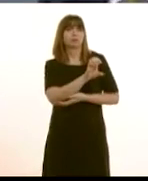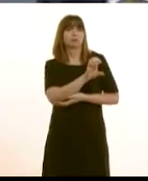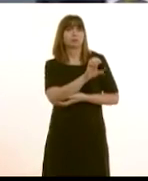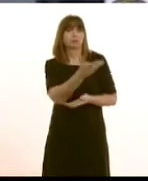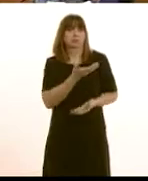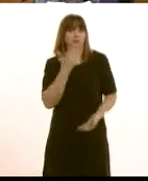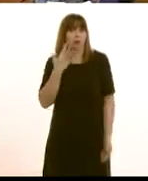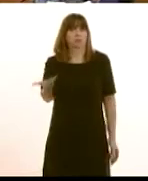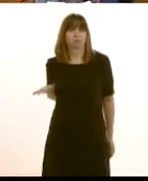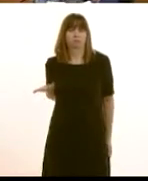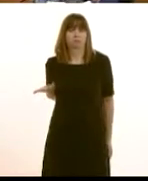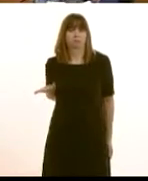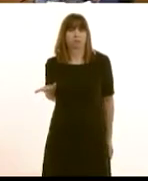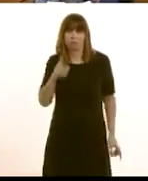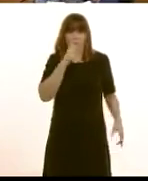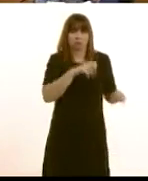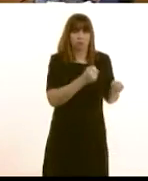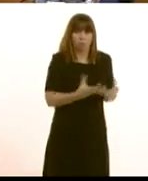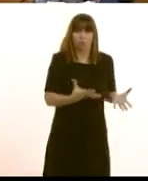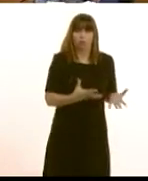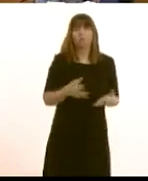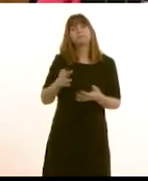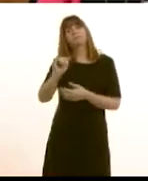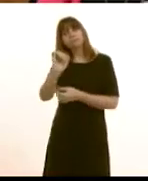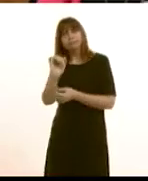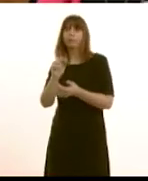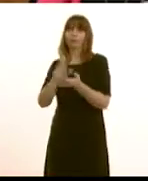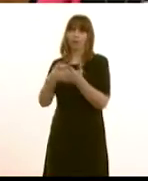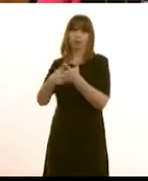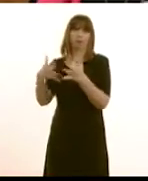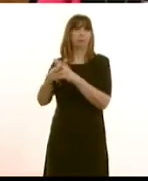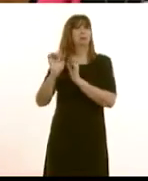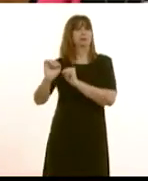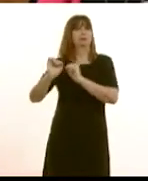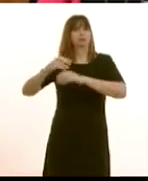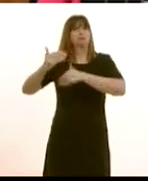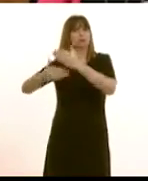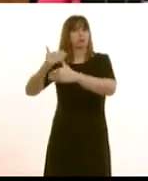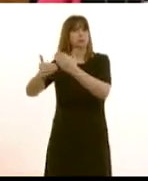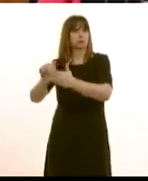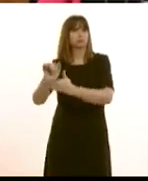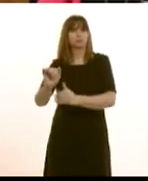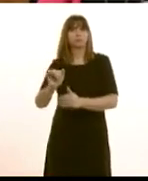Carwyn Jones: Well, thatís a matter for NRW, of course. But this is not a major issue compared